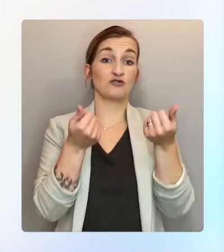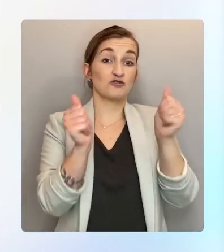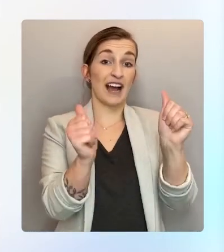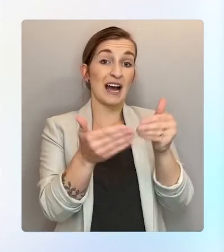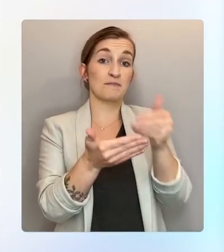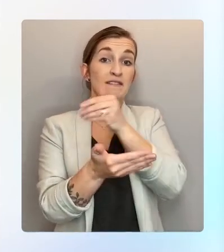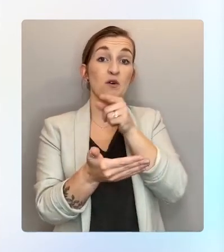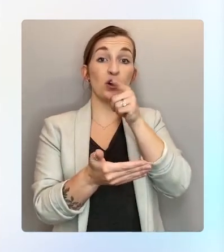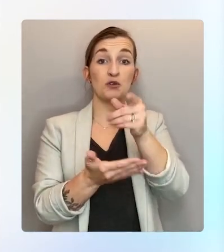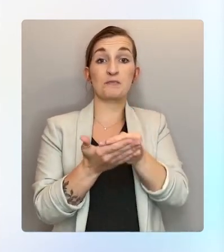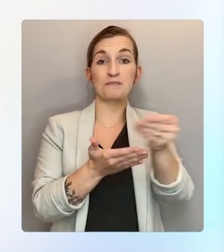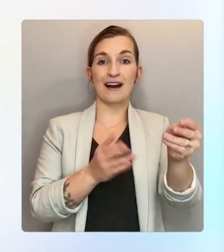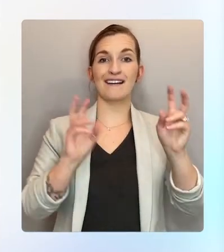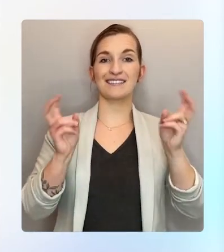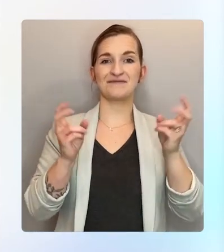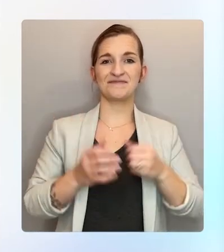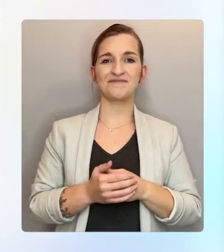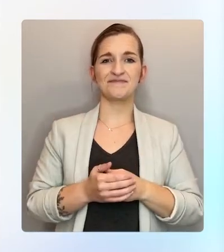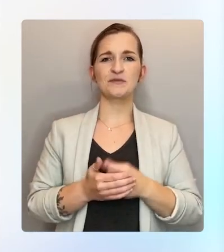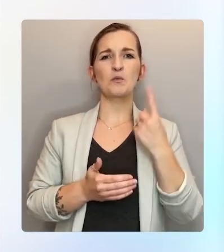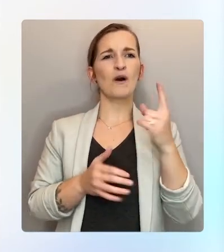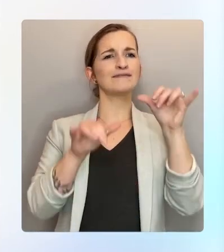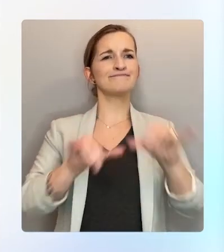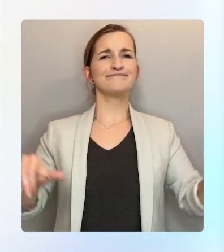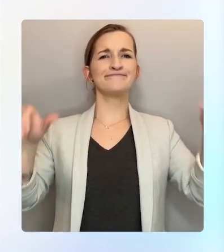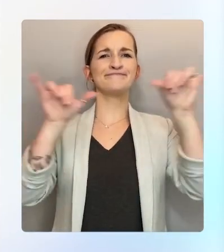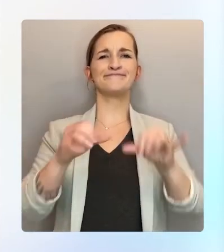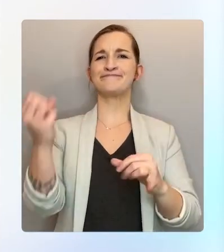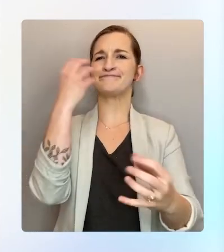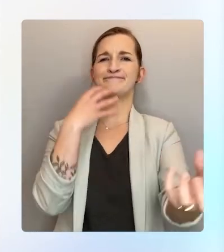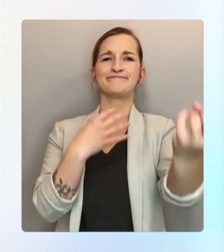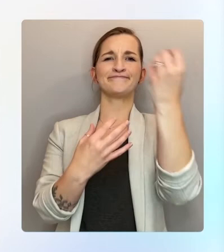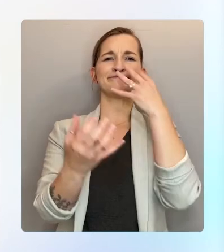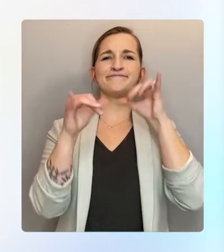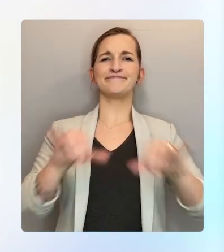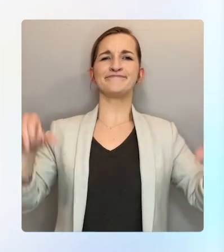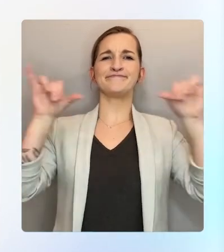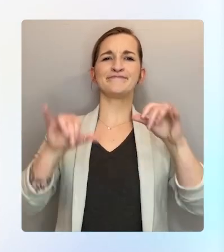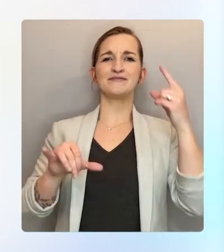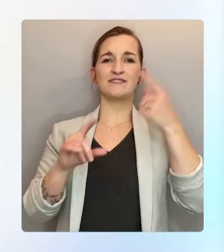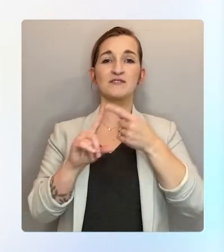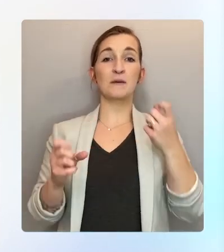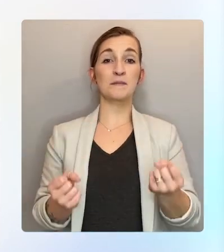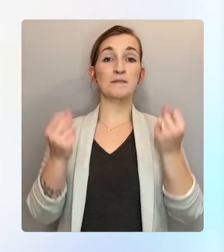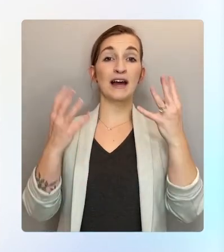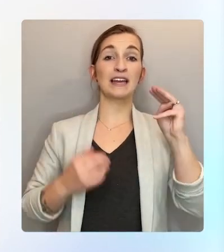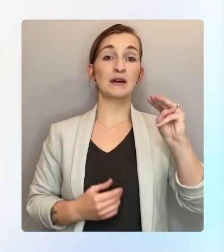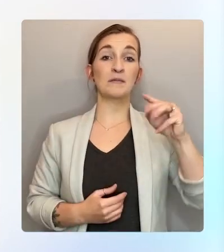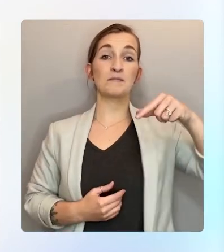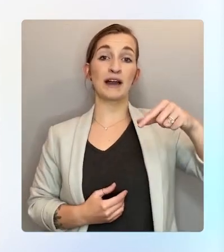One piece of consistent feedback we've heard from many Meta Quest 2 users is that they're hesitant